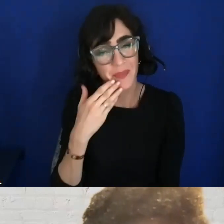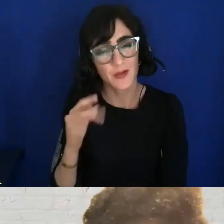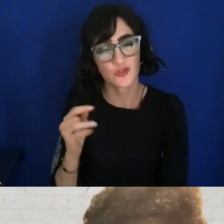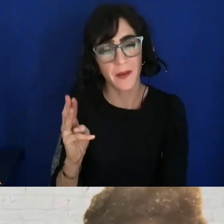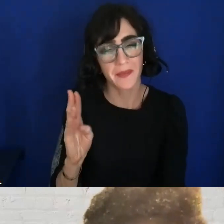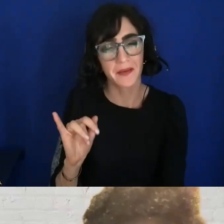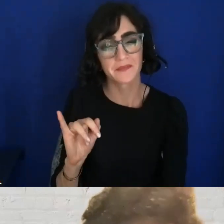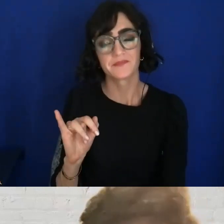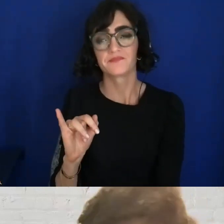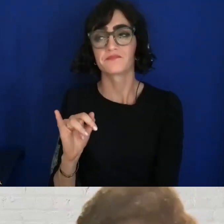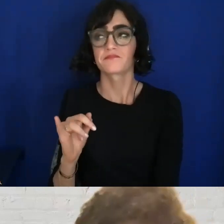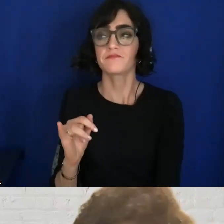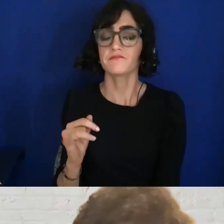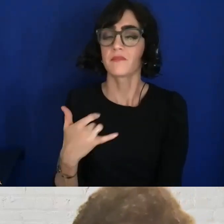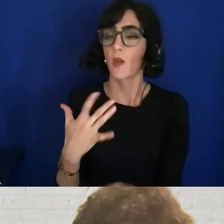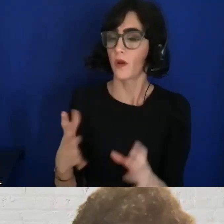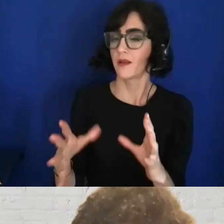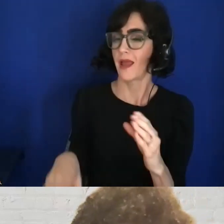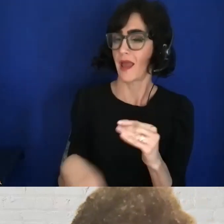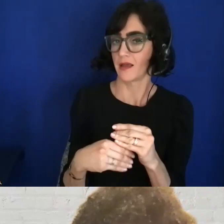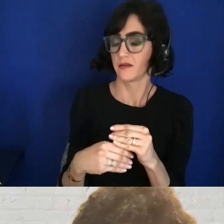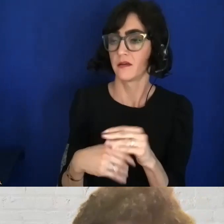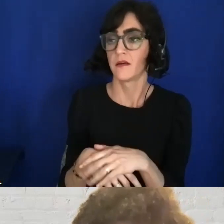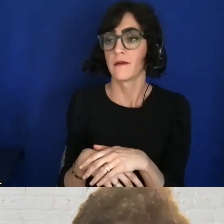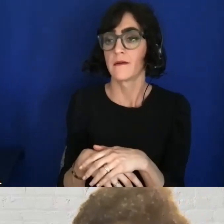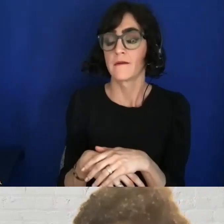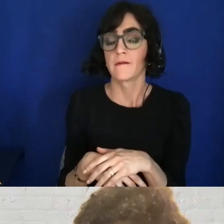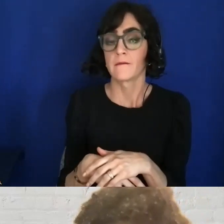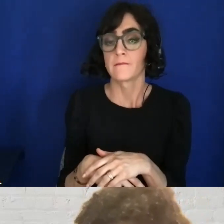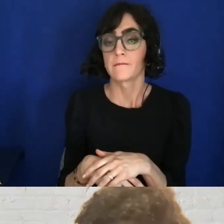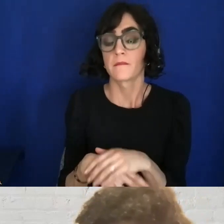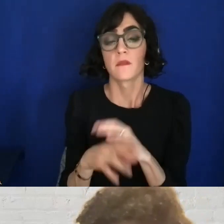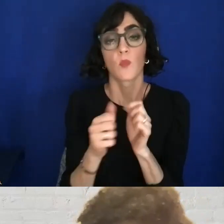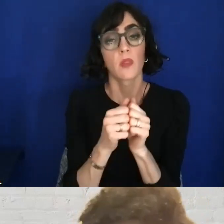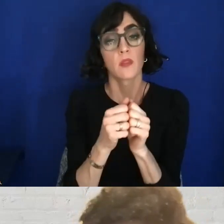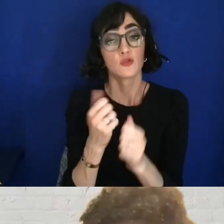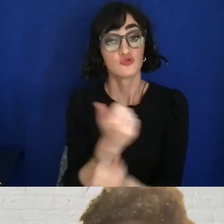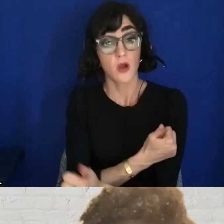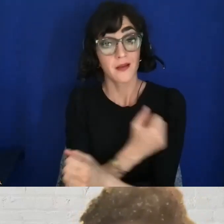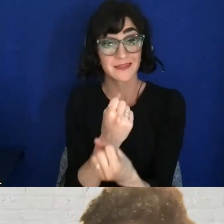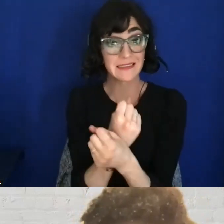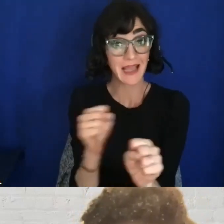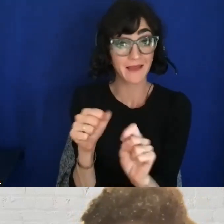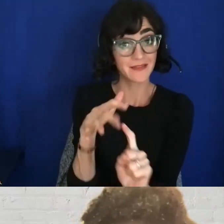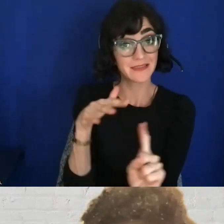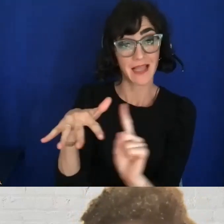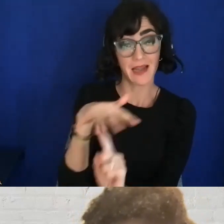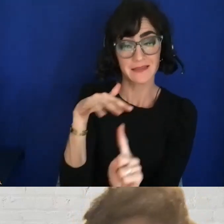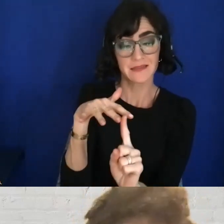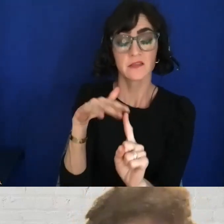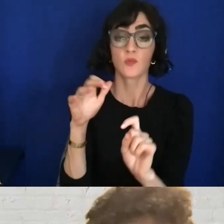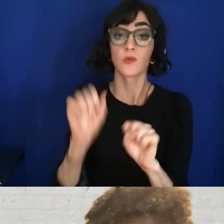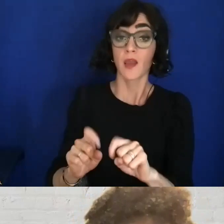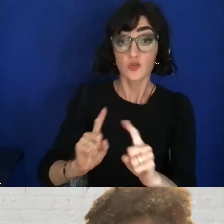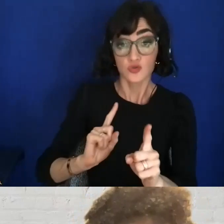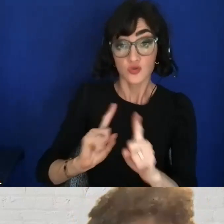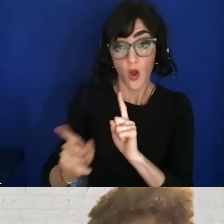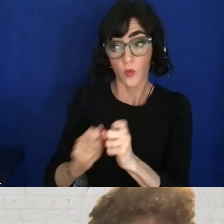drug, set, setting we can talk with survivors about their relationship with substance use